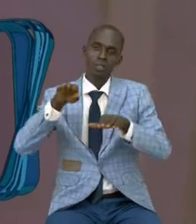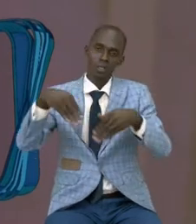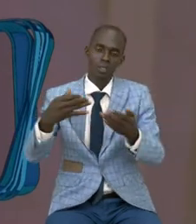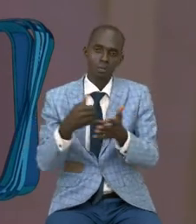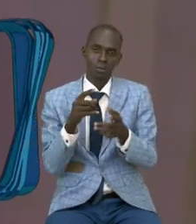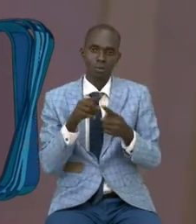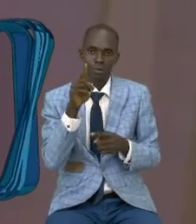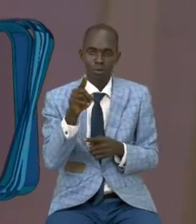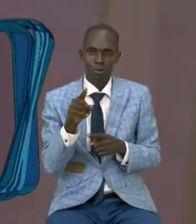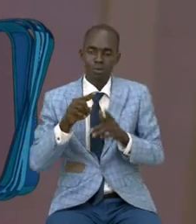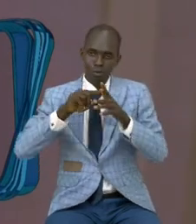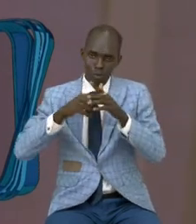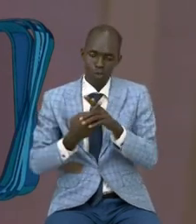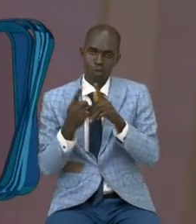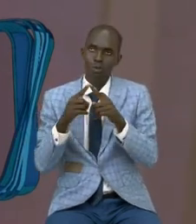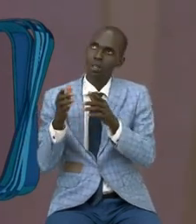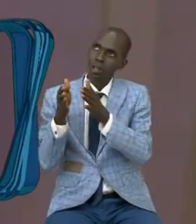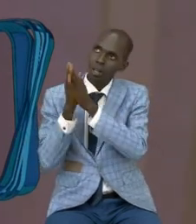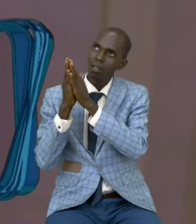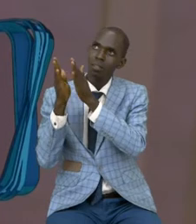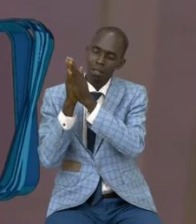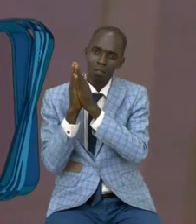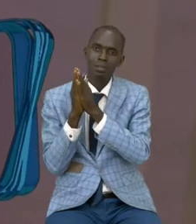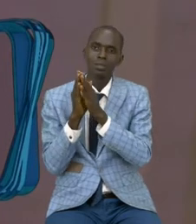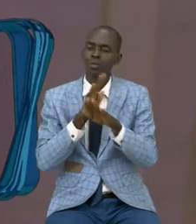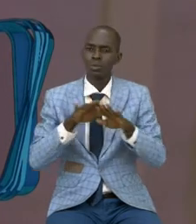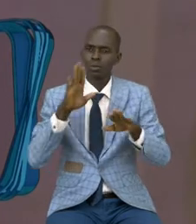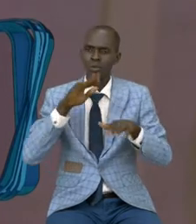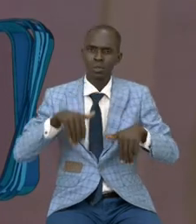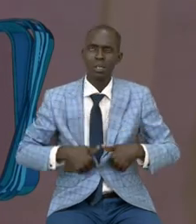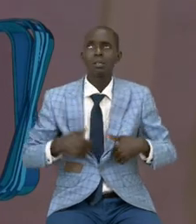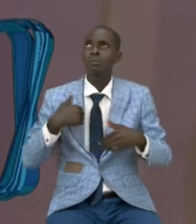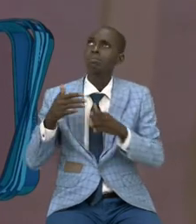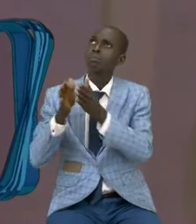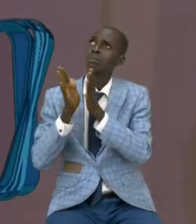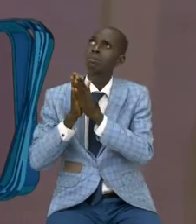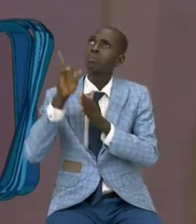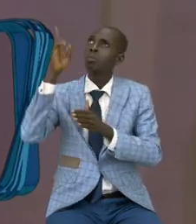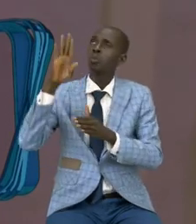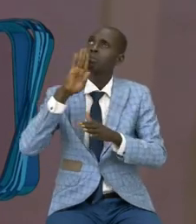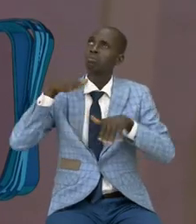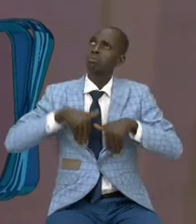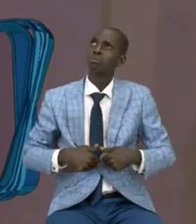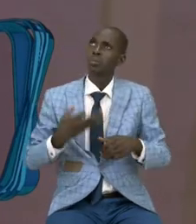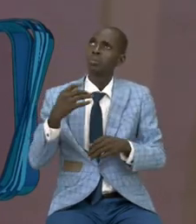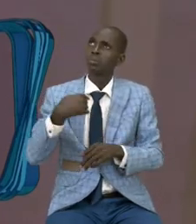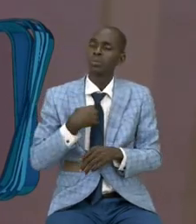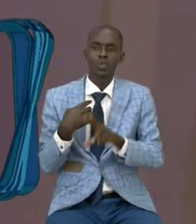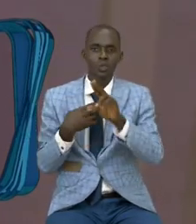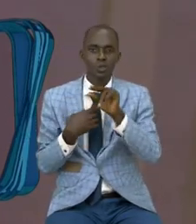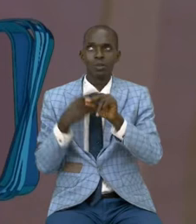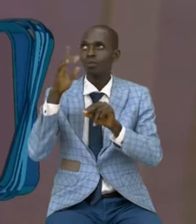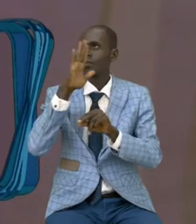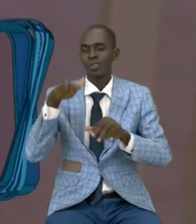there are some people there that are here to be cancelled